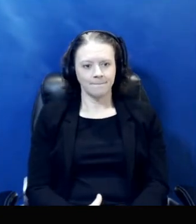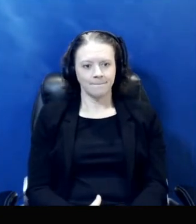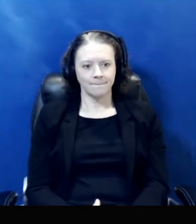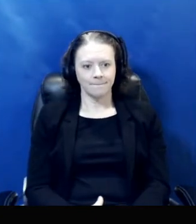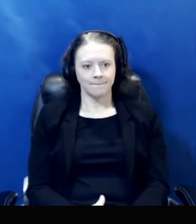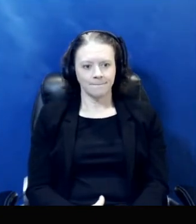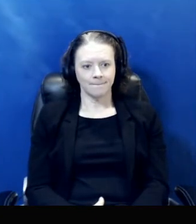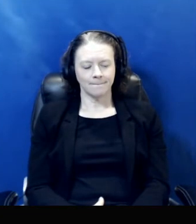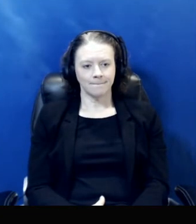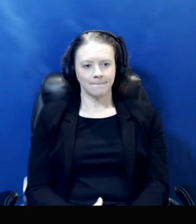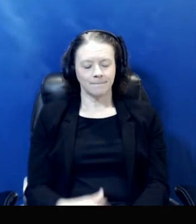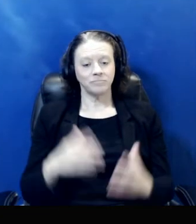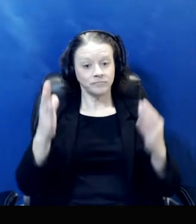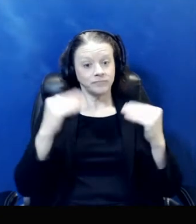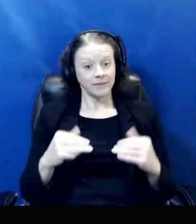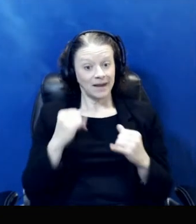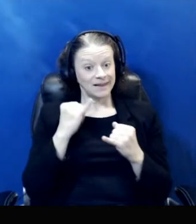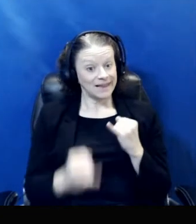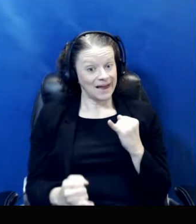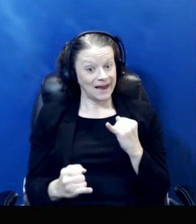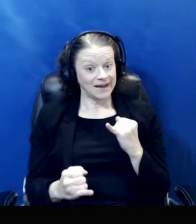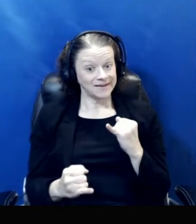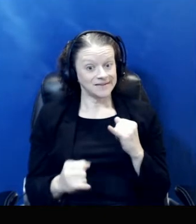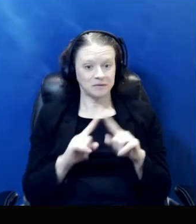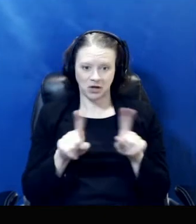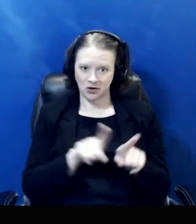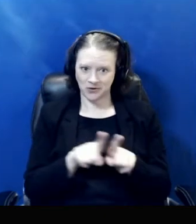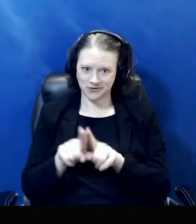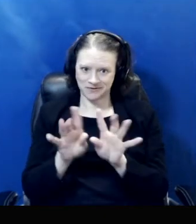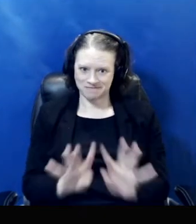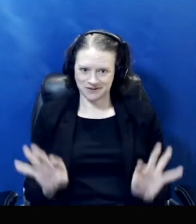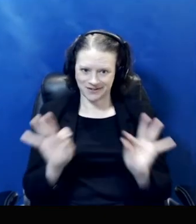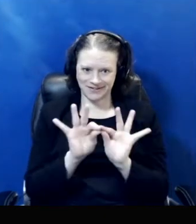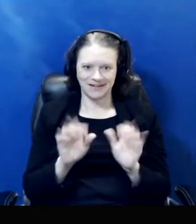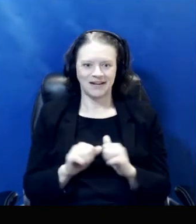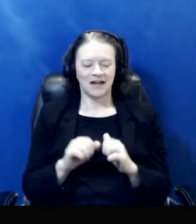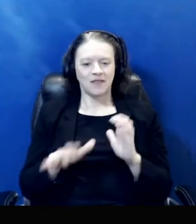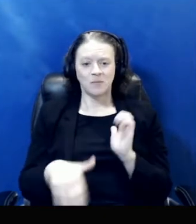And then last, but not least, I think the most exciting part of the XAGs update,